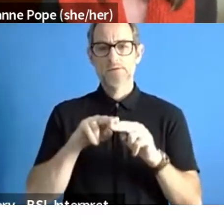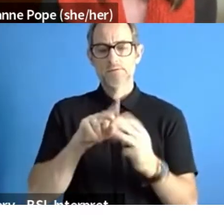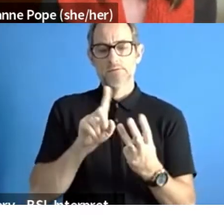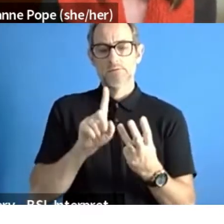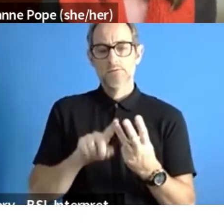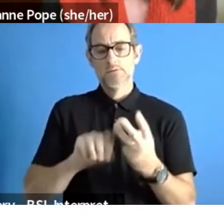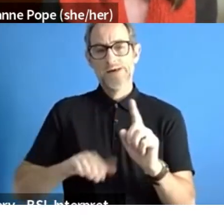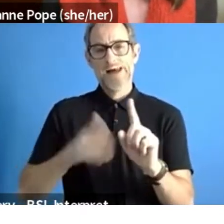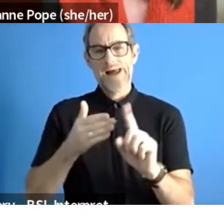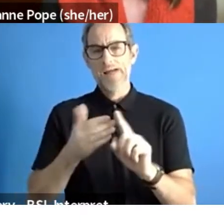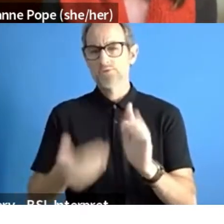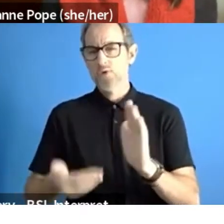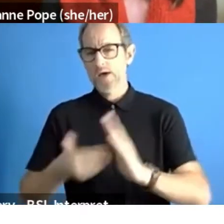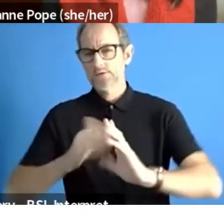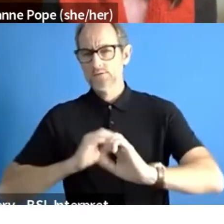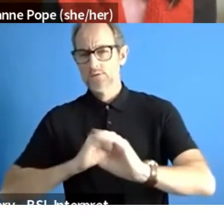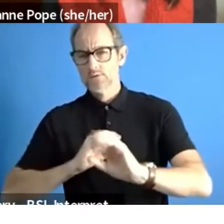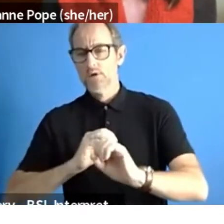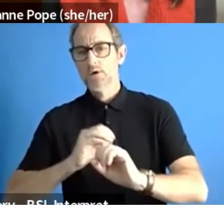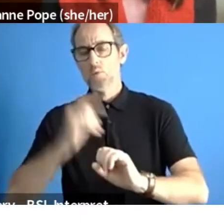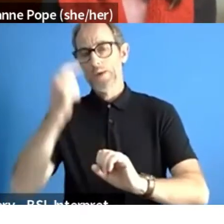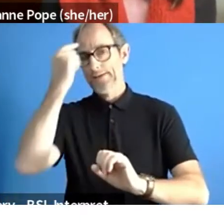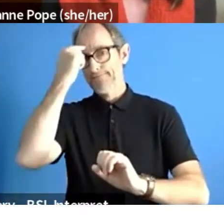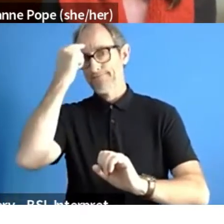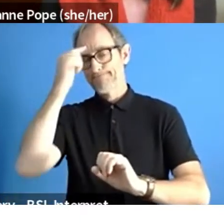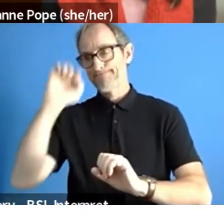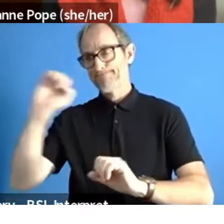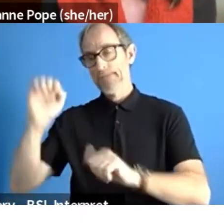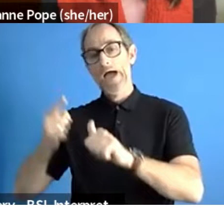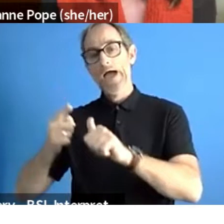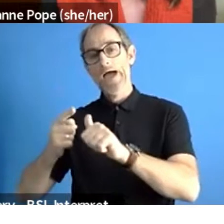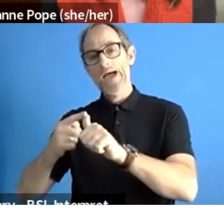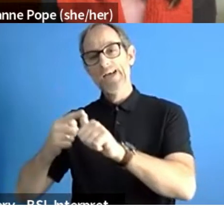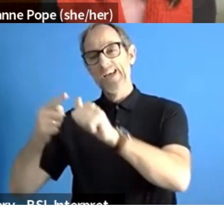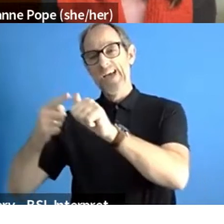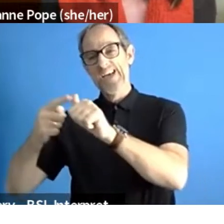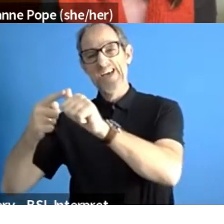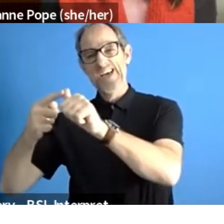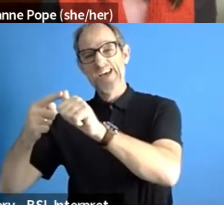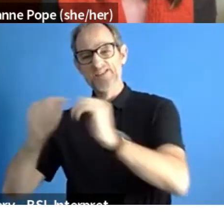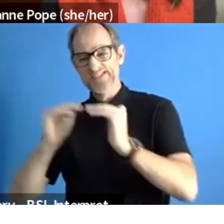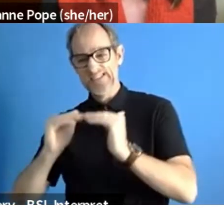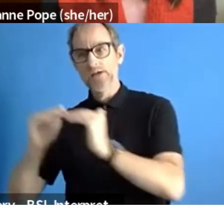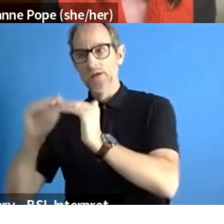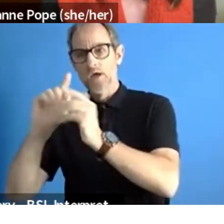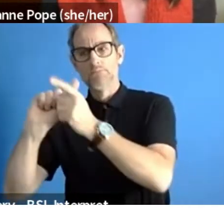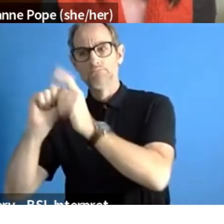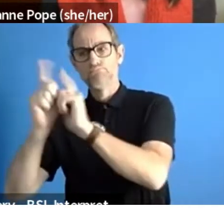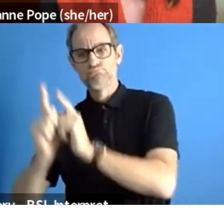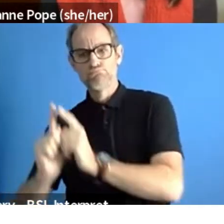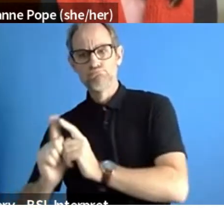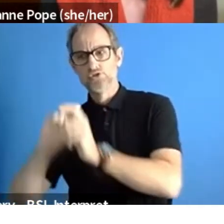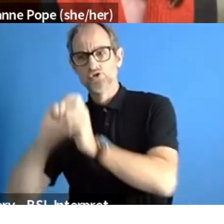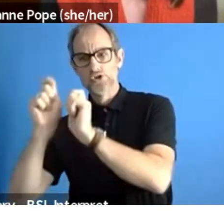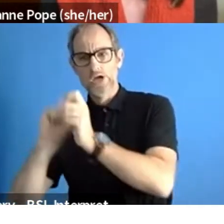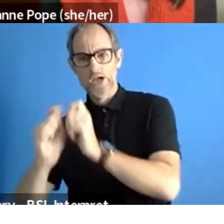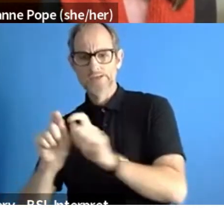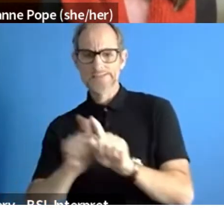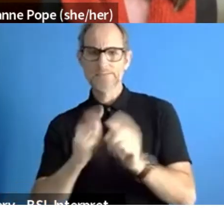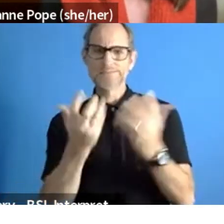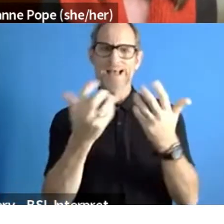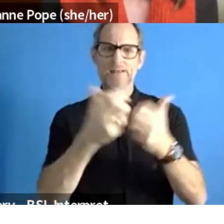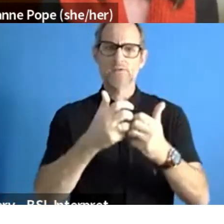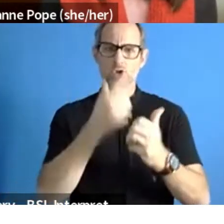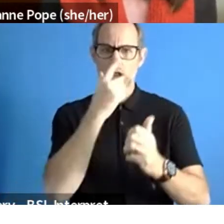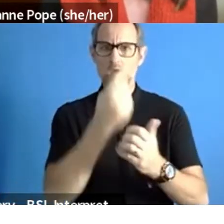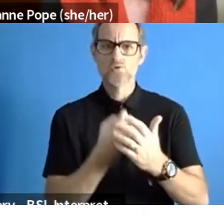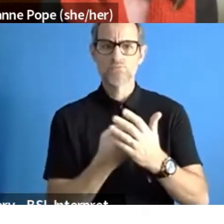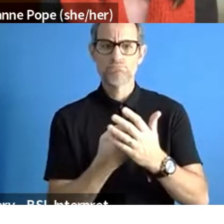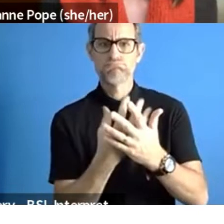we're coon somehows that accessibility standards do change and El Vivol in